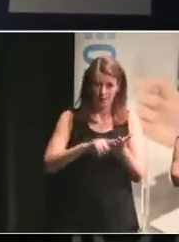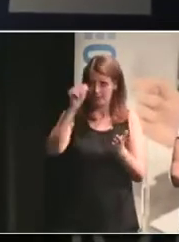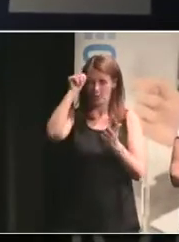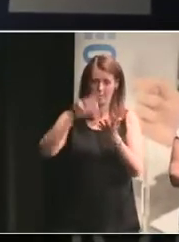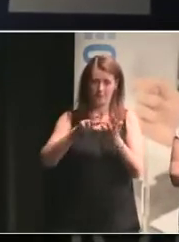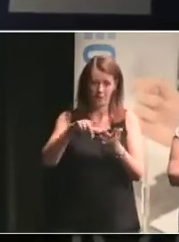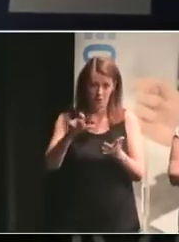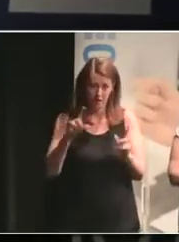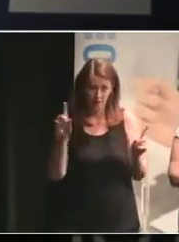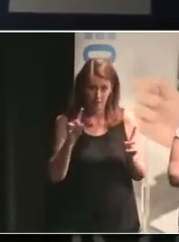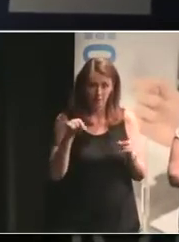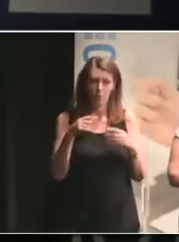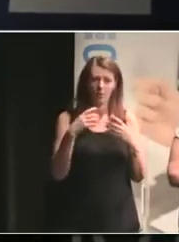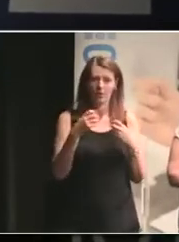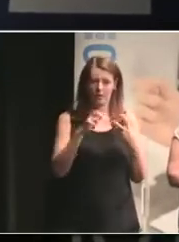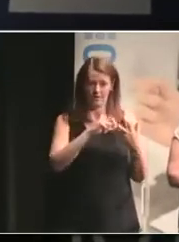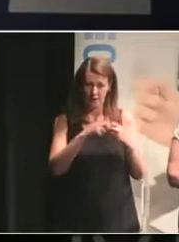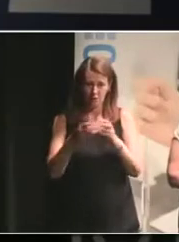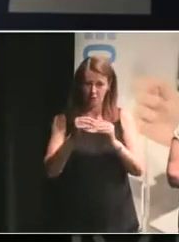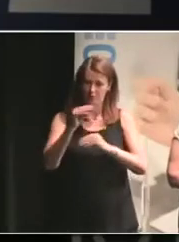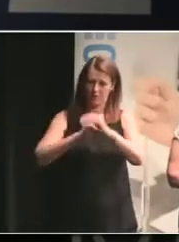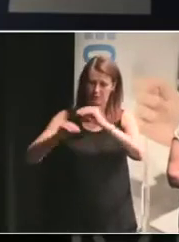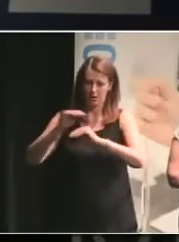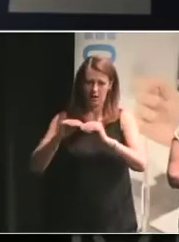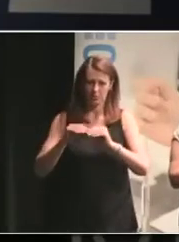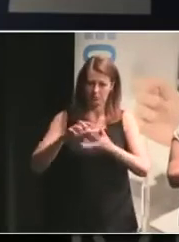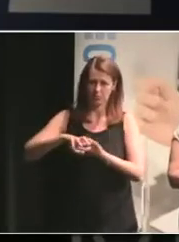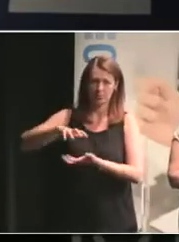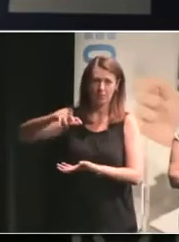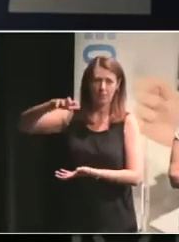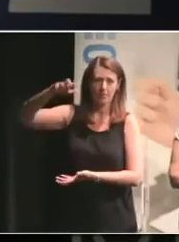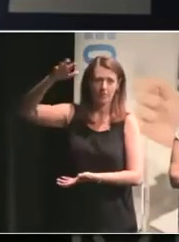the moment about the issues with recyclables being stockpiled and the associated issues.